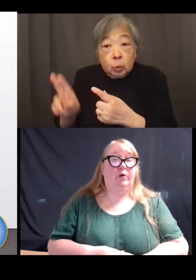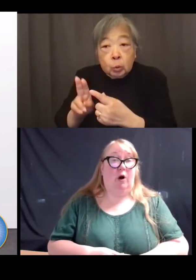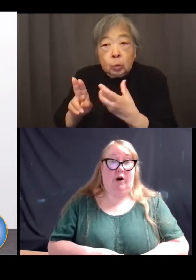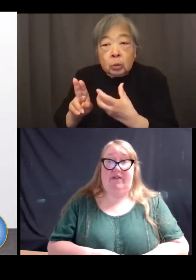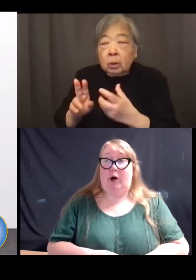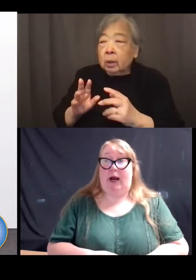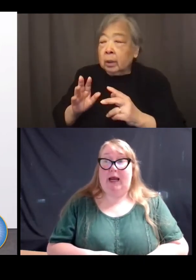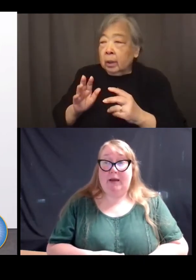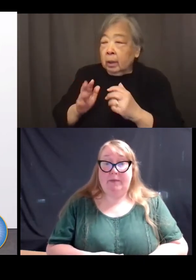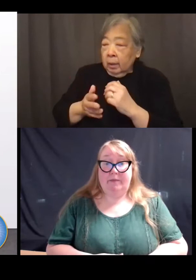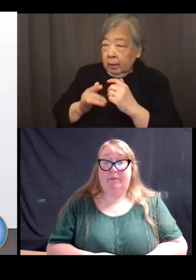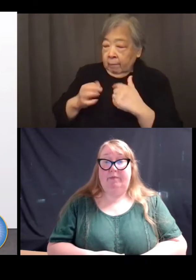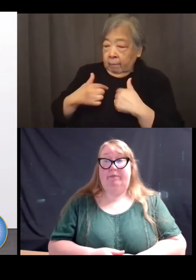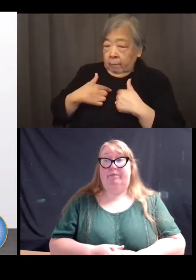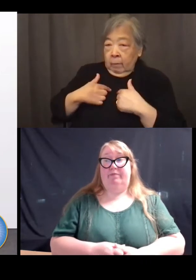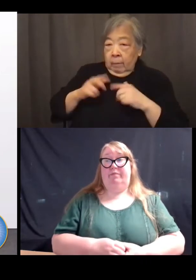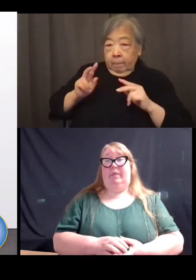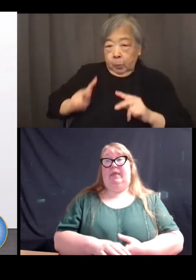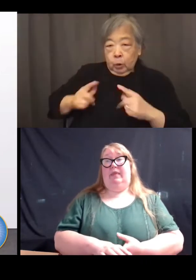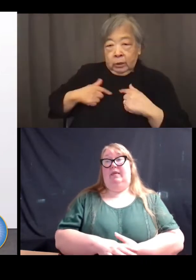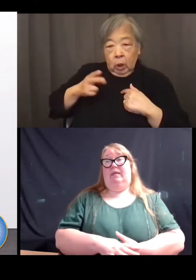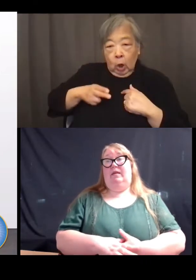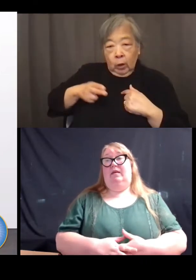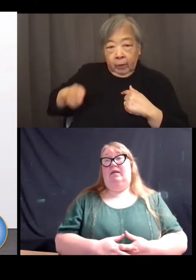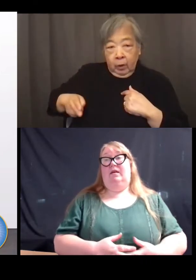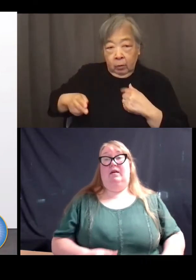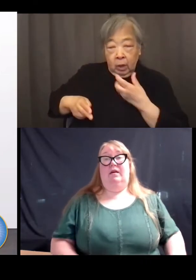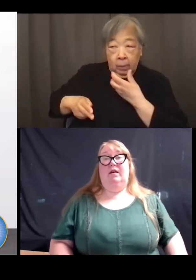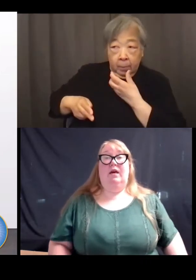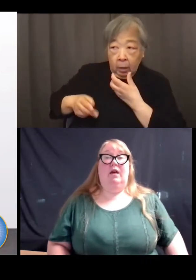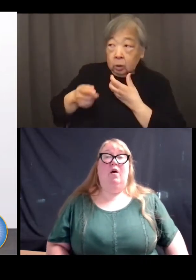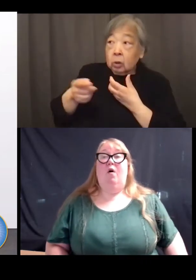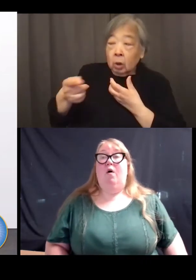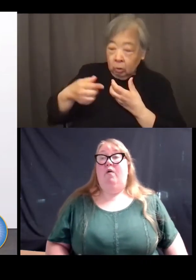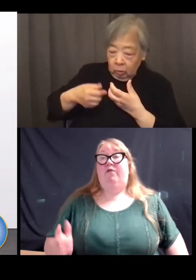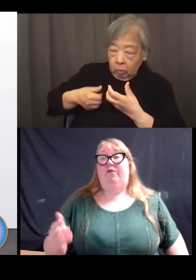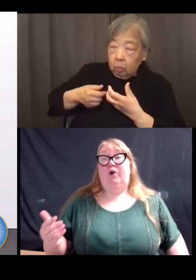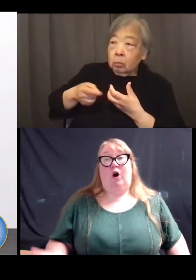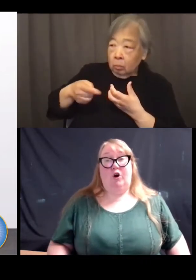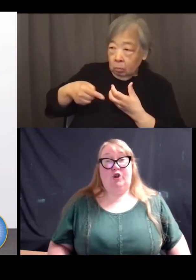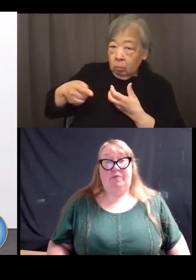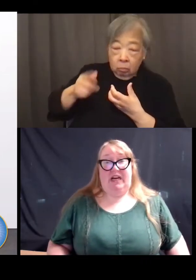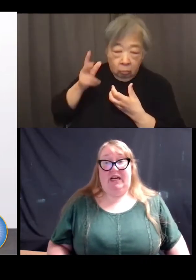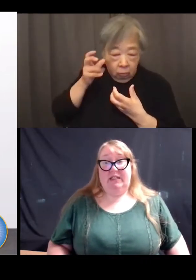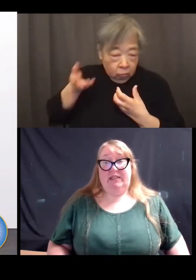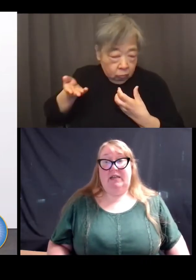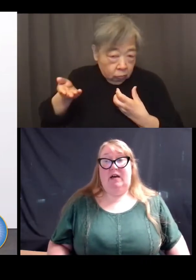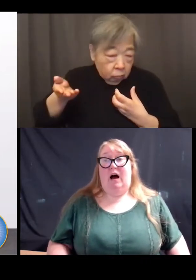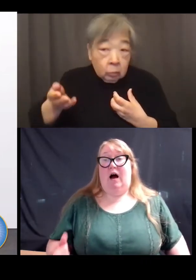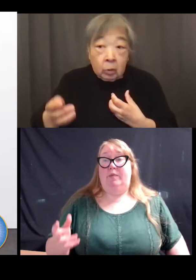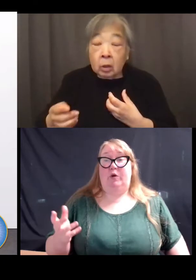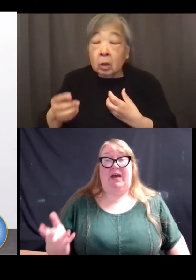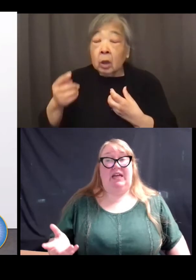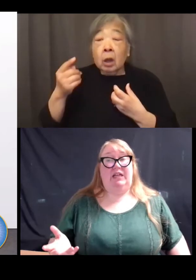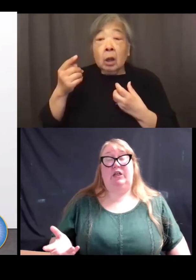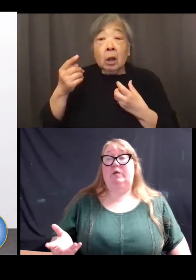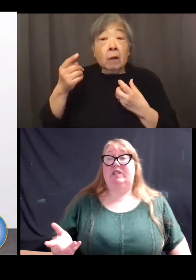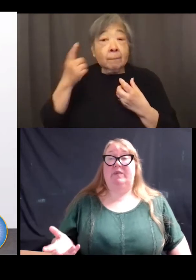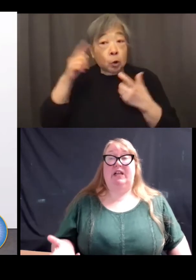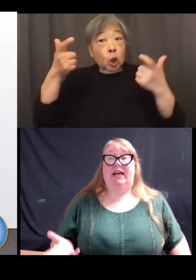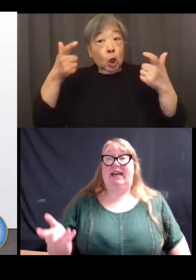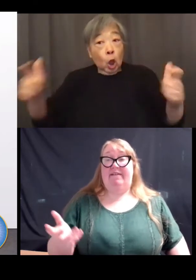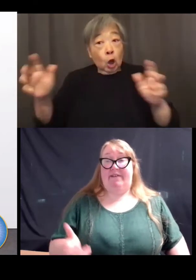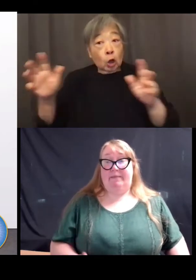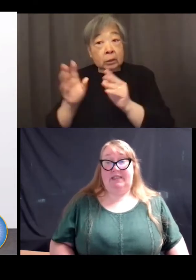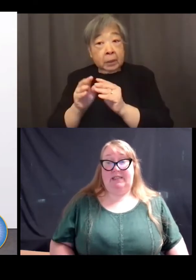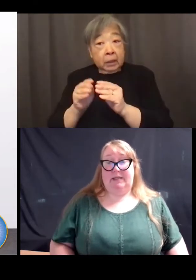is hard of hearing. For larger meetings, you may need to use something like an FM system